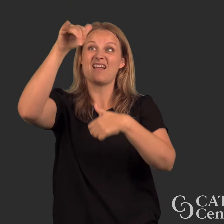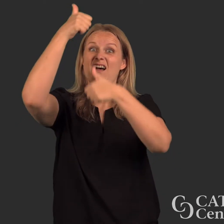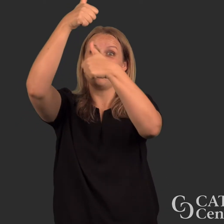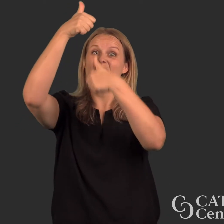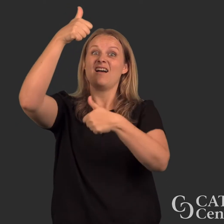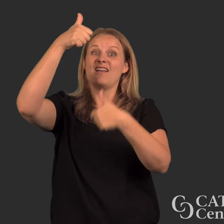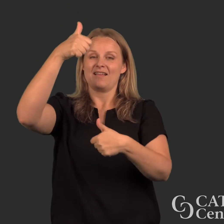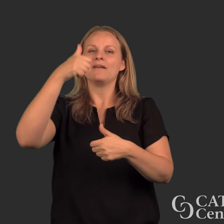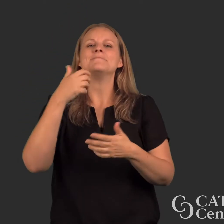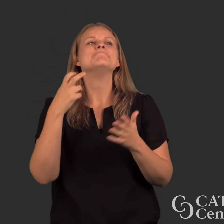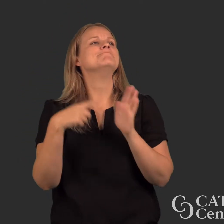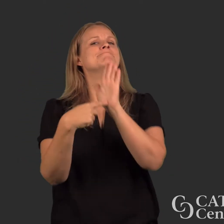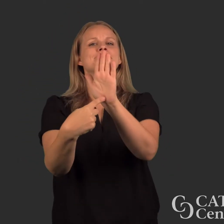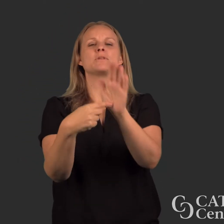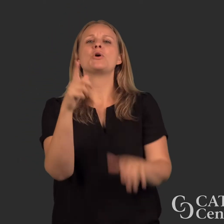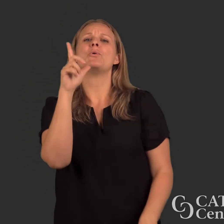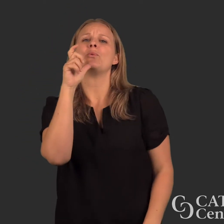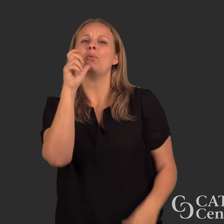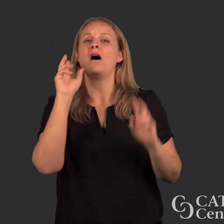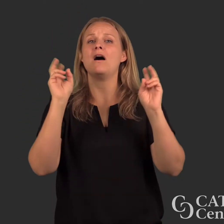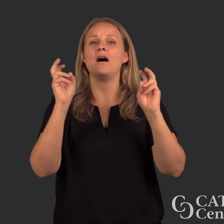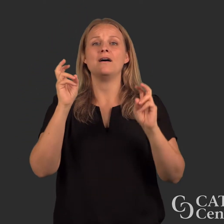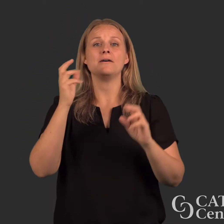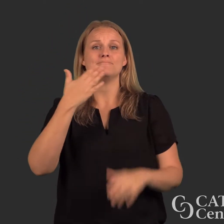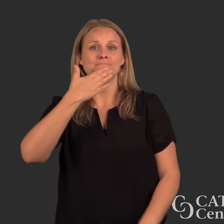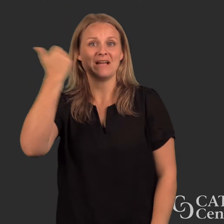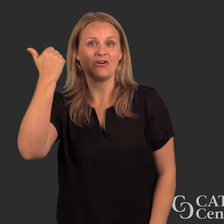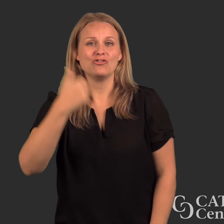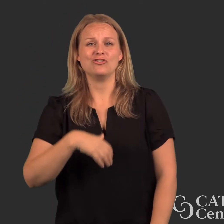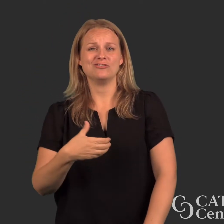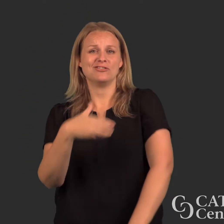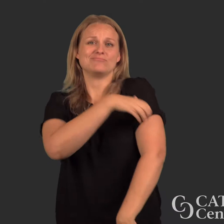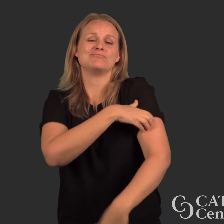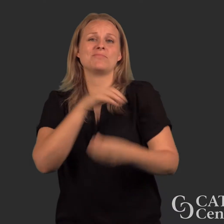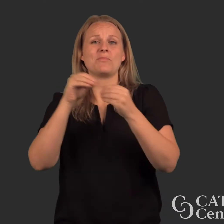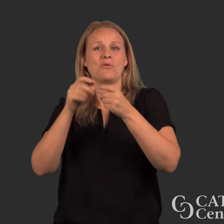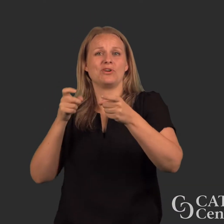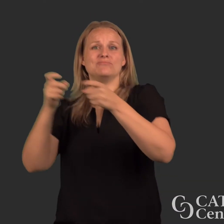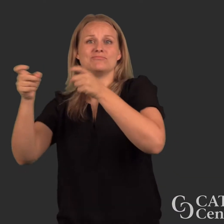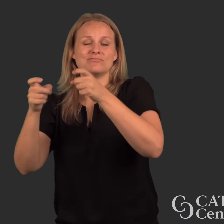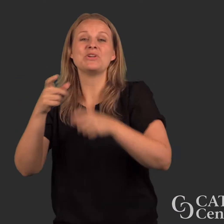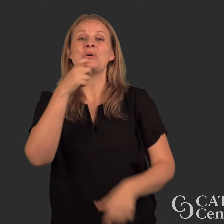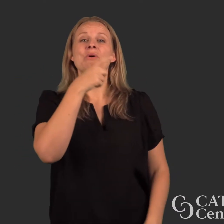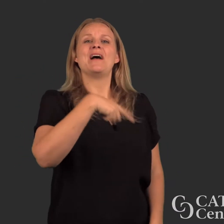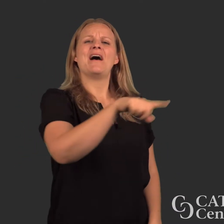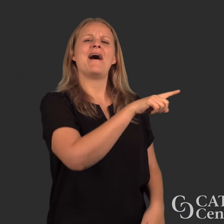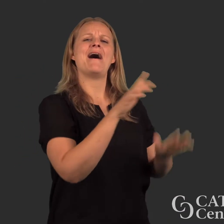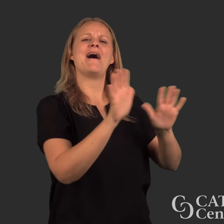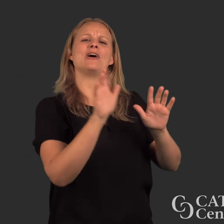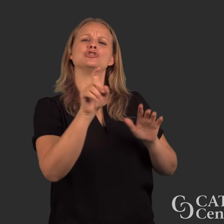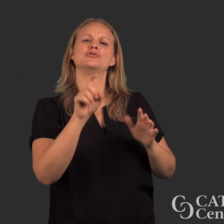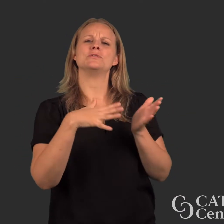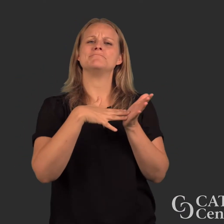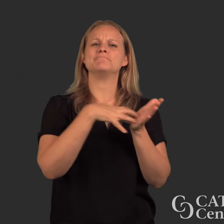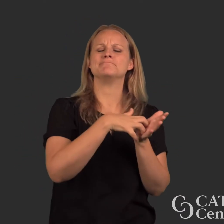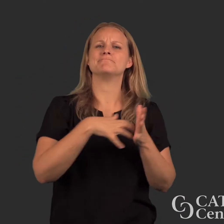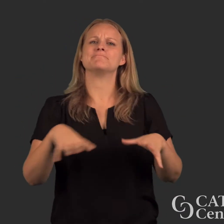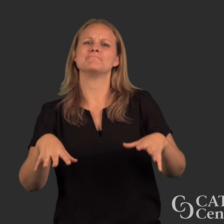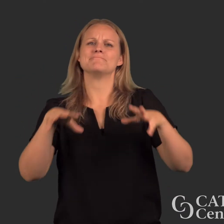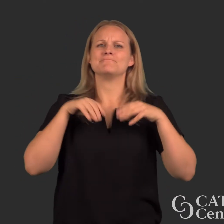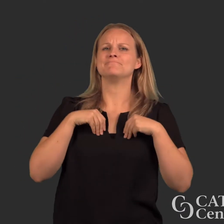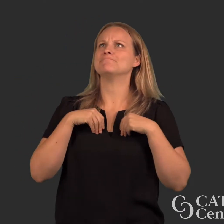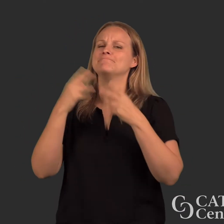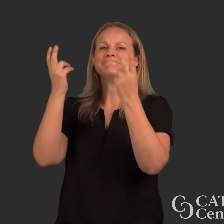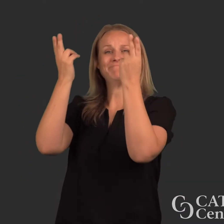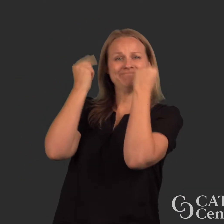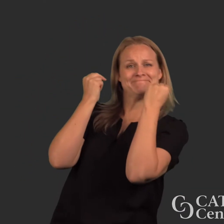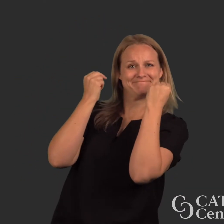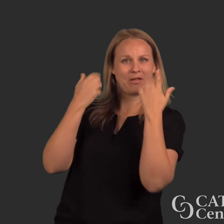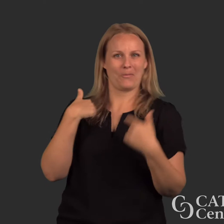These structures determine who is “better” and who is “weaker” and therefore who controls and who obeys.